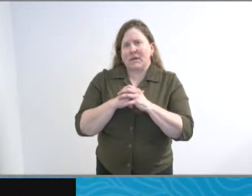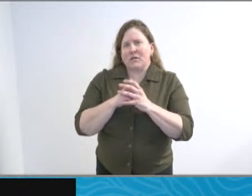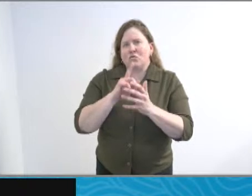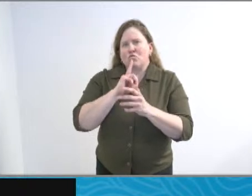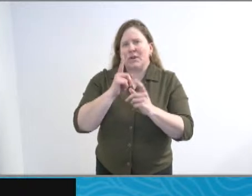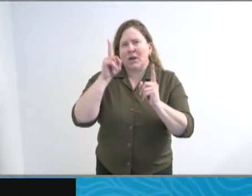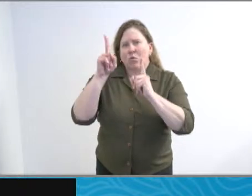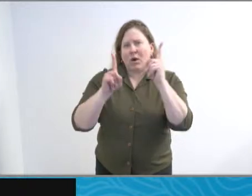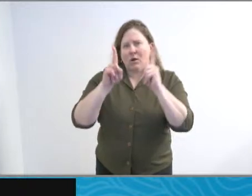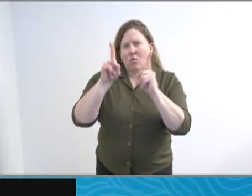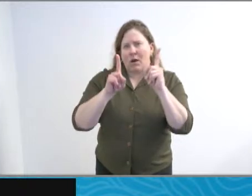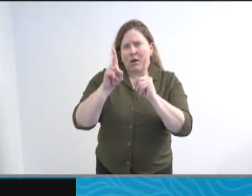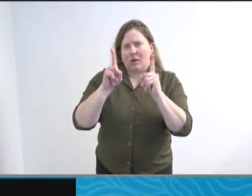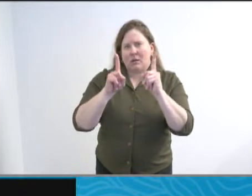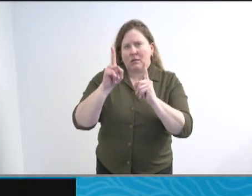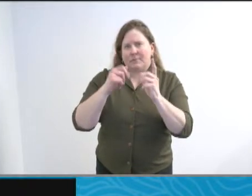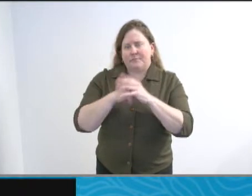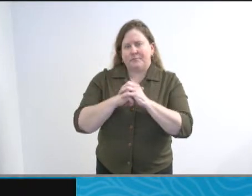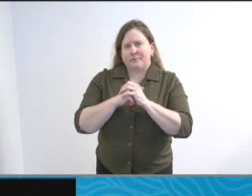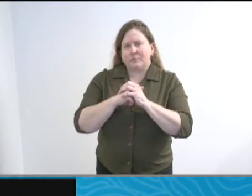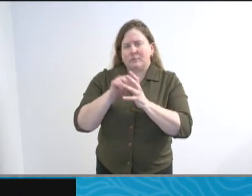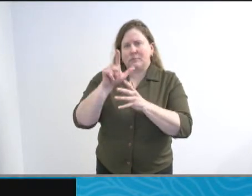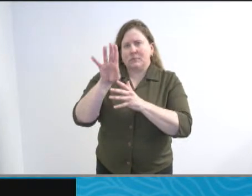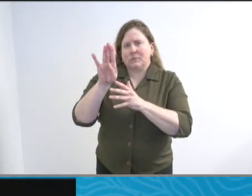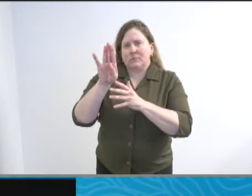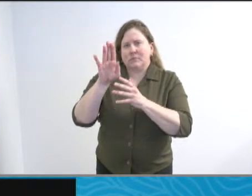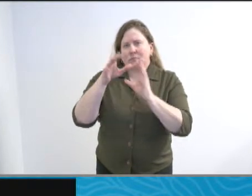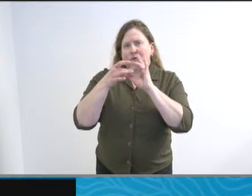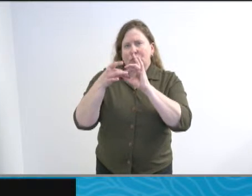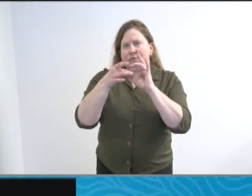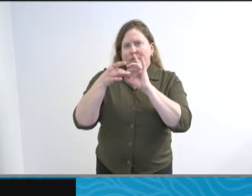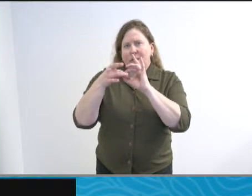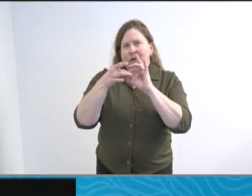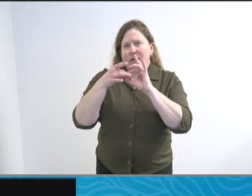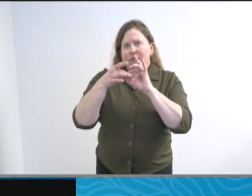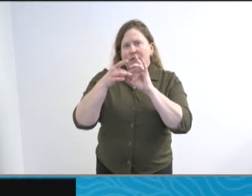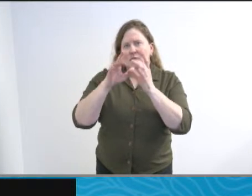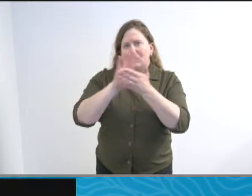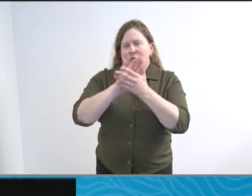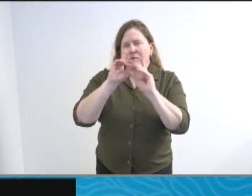Goal two for our district is Long Beach Unified School District students sense of personal identity,